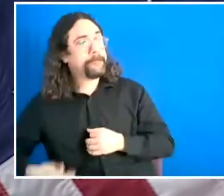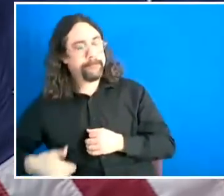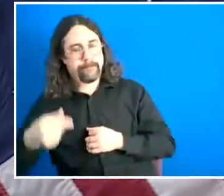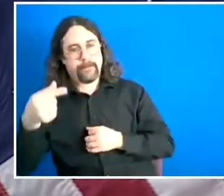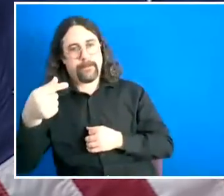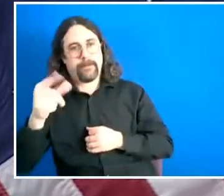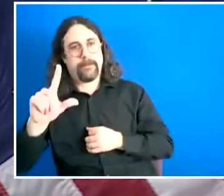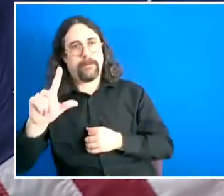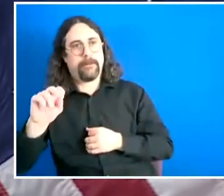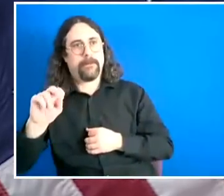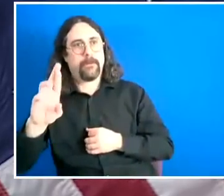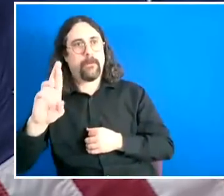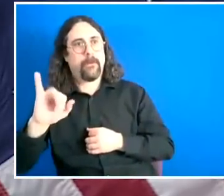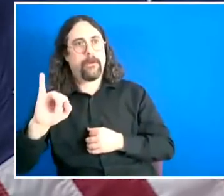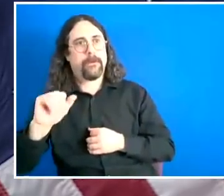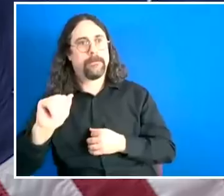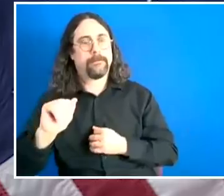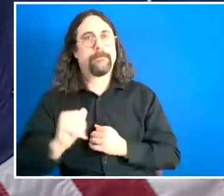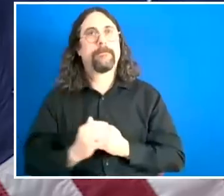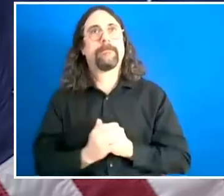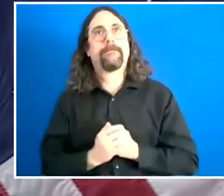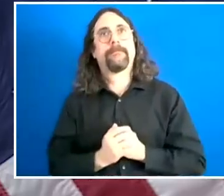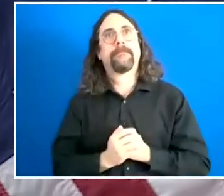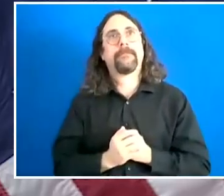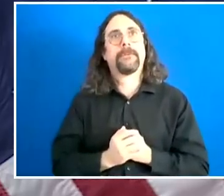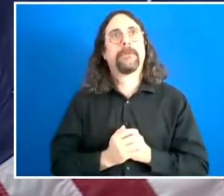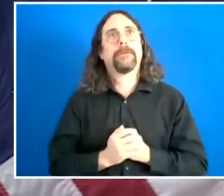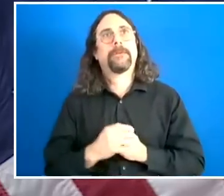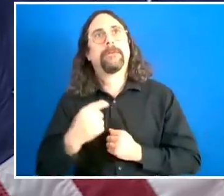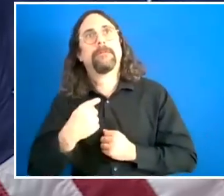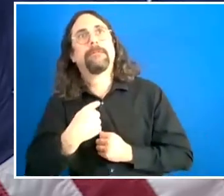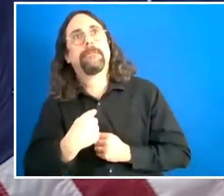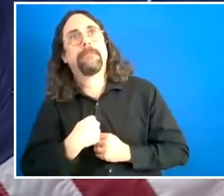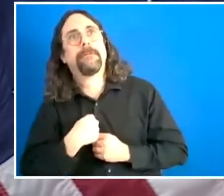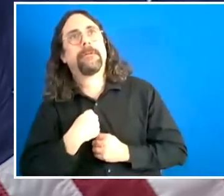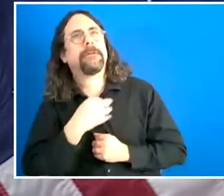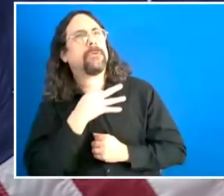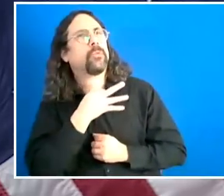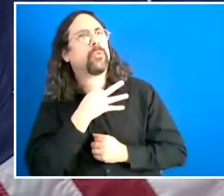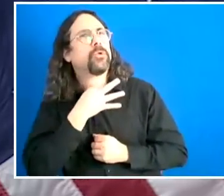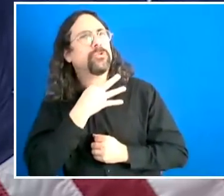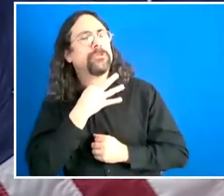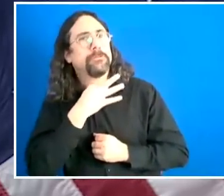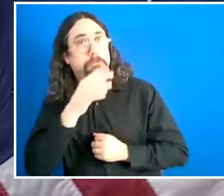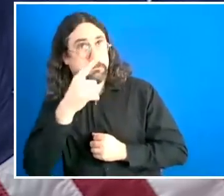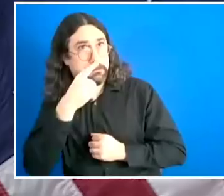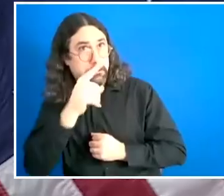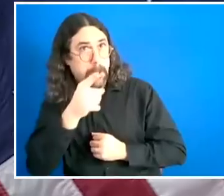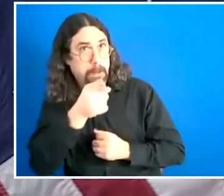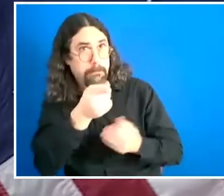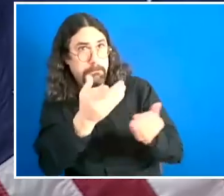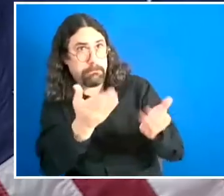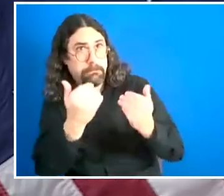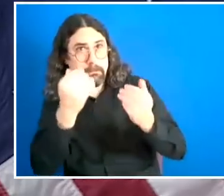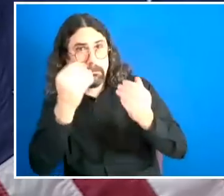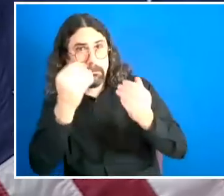ASPECT OF THIS. I UNDERSTAND THAT YOU'RE STILL WORKING O UTHOW YOU'RE GOING TO DO SUMM SERCHOLO OR IF UYO'RE